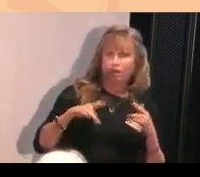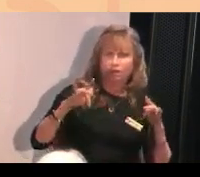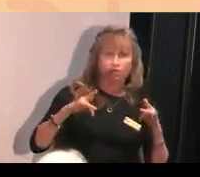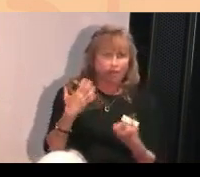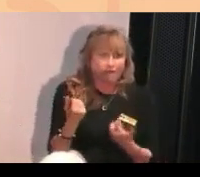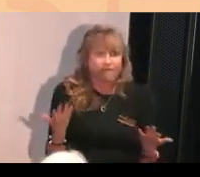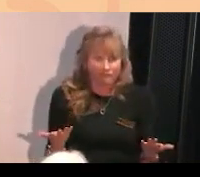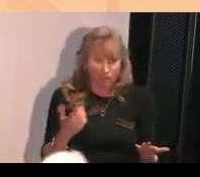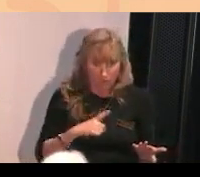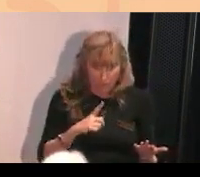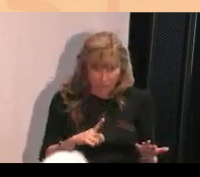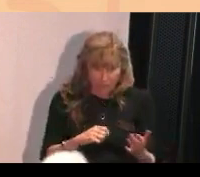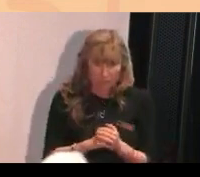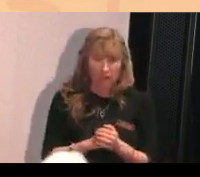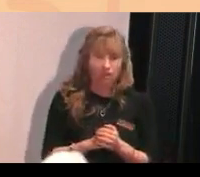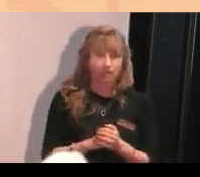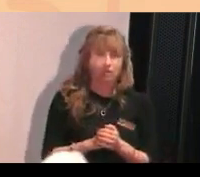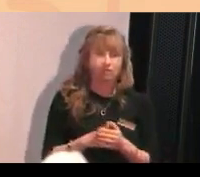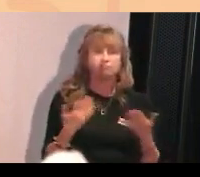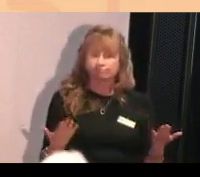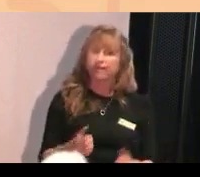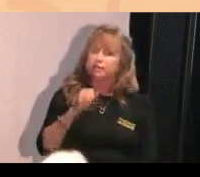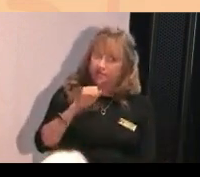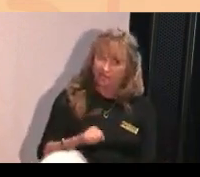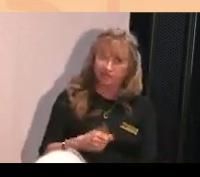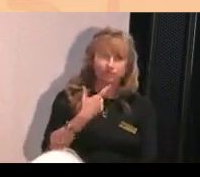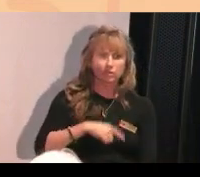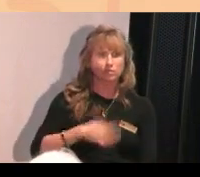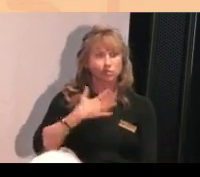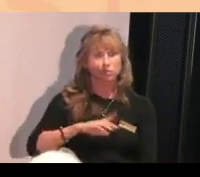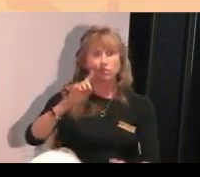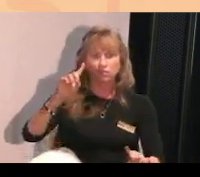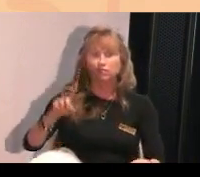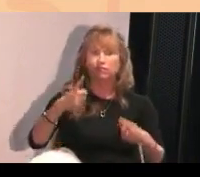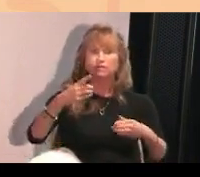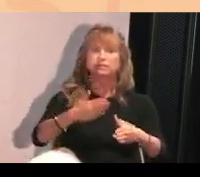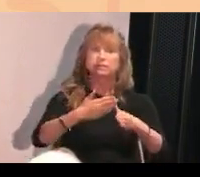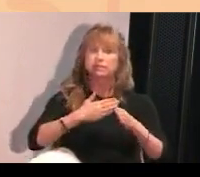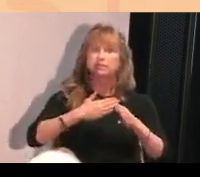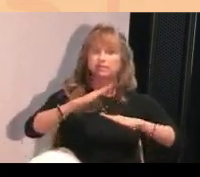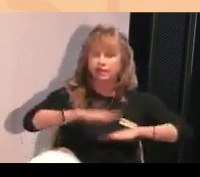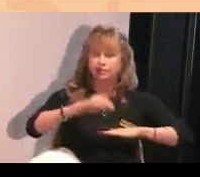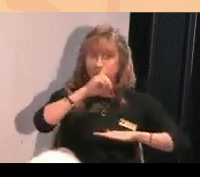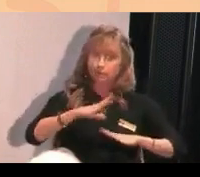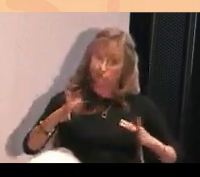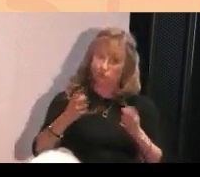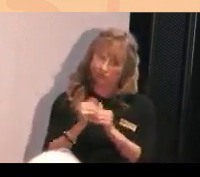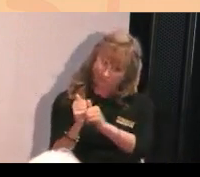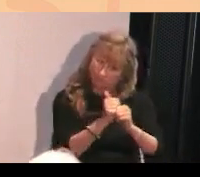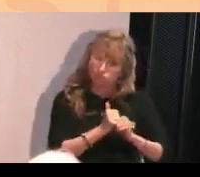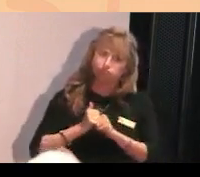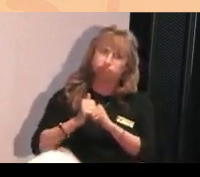yes because it will bring First Nation people together to have a stronger voice and it is so